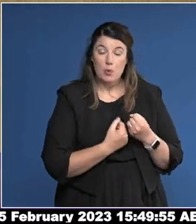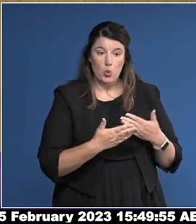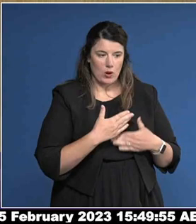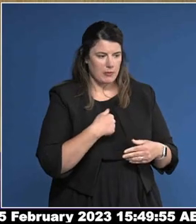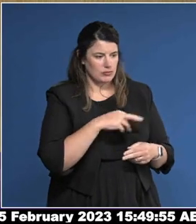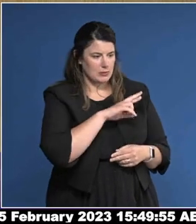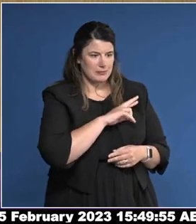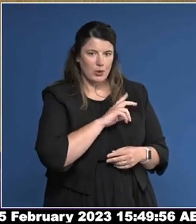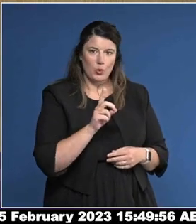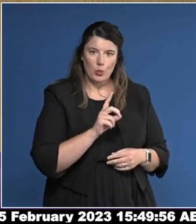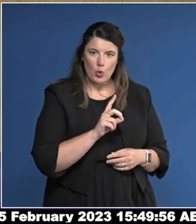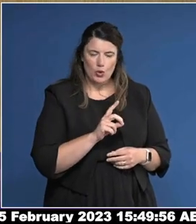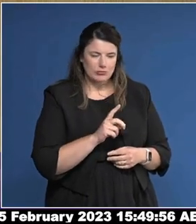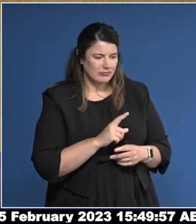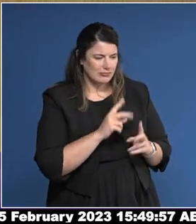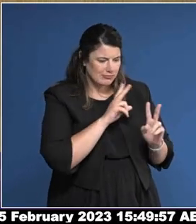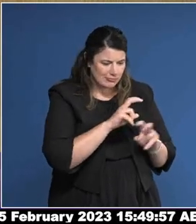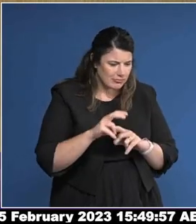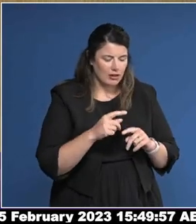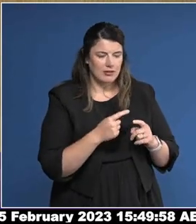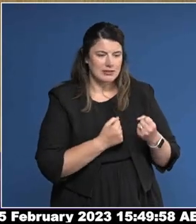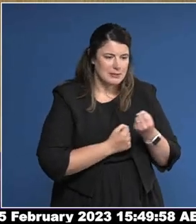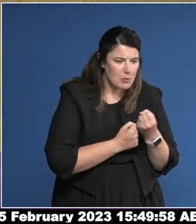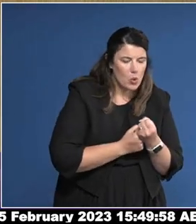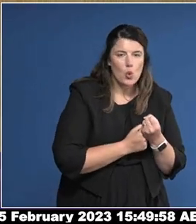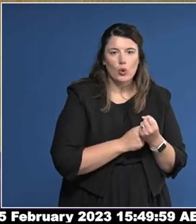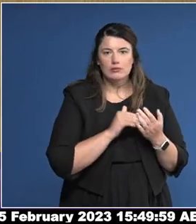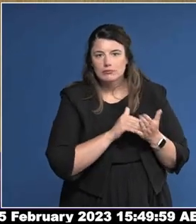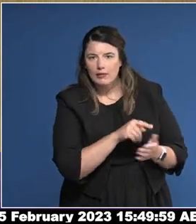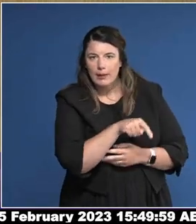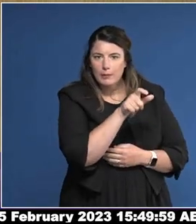out and support and assist that individual, then you might specify the "who".